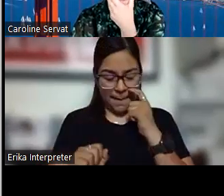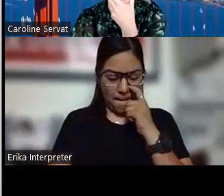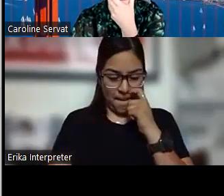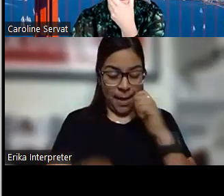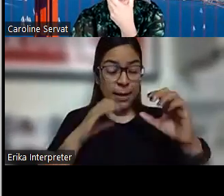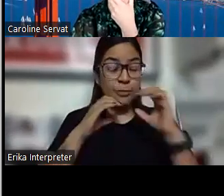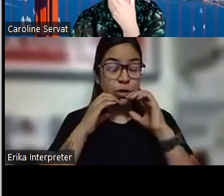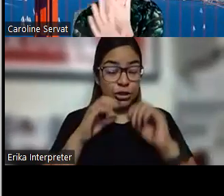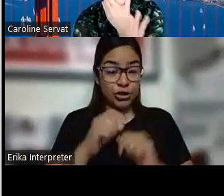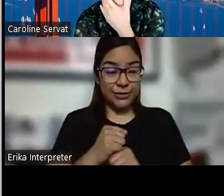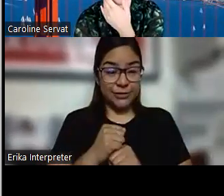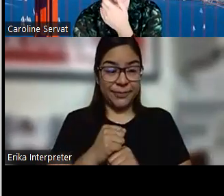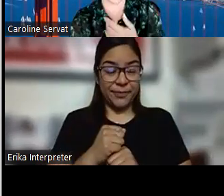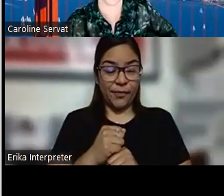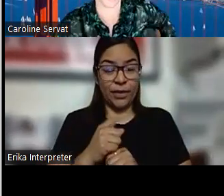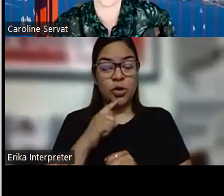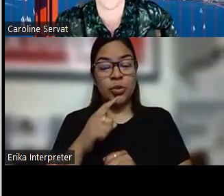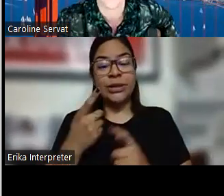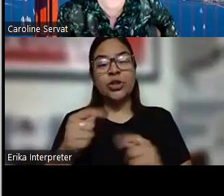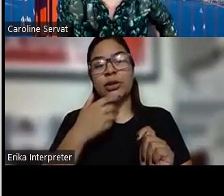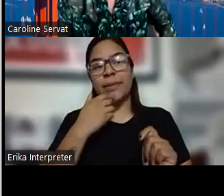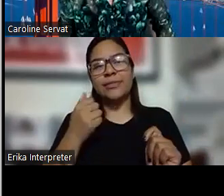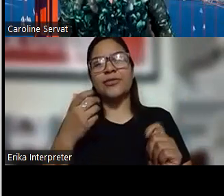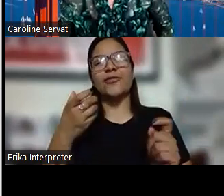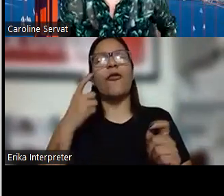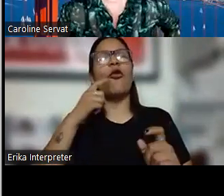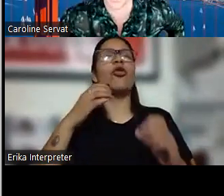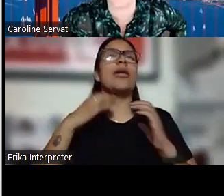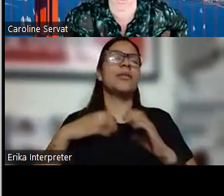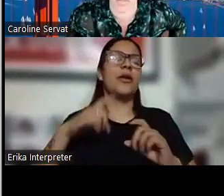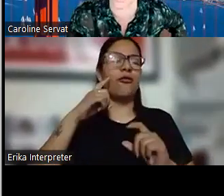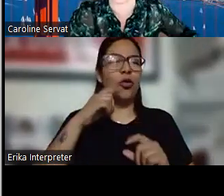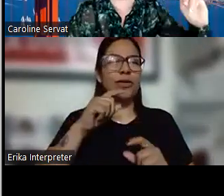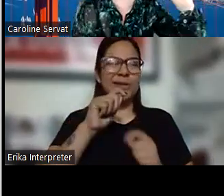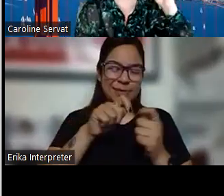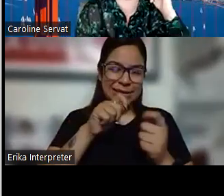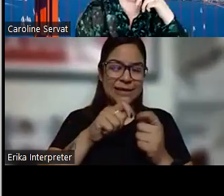is really focused on strategic Communications for Consumer specific messaging about the model um and